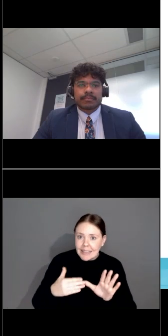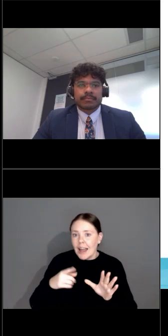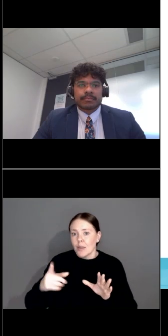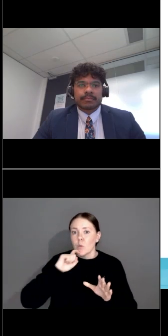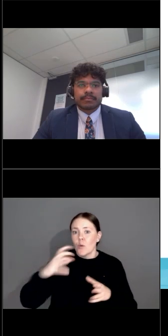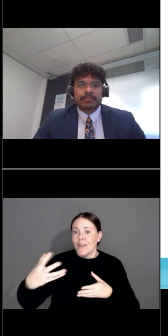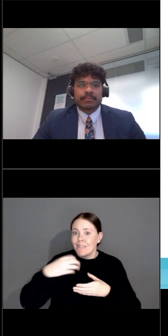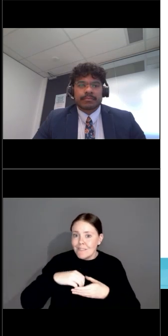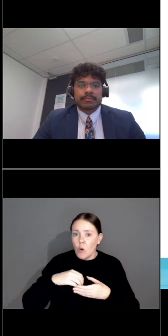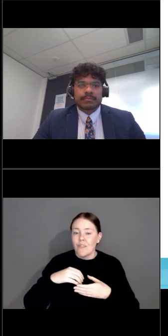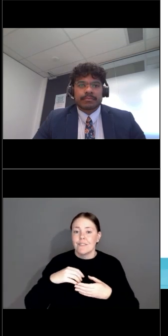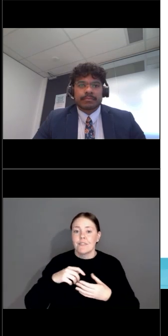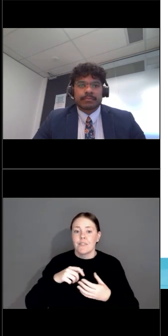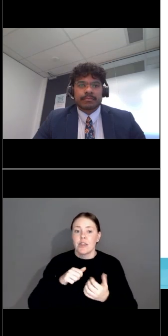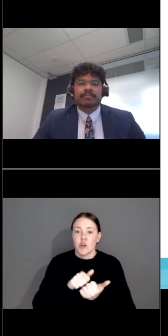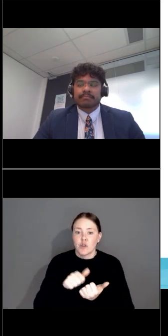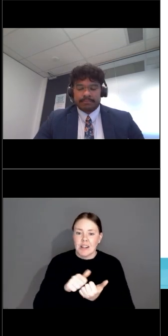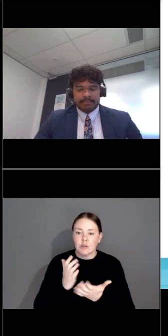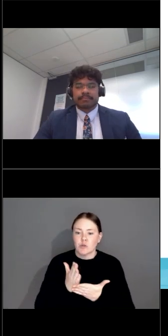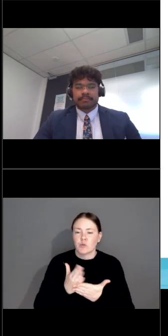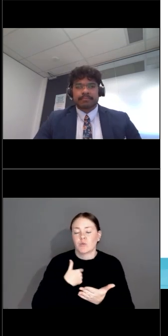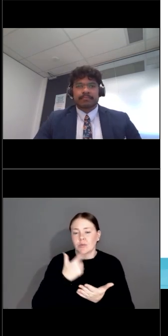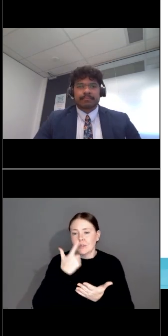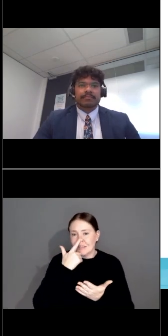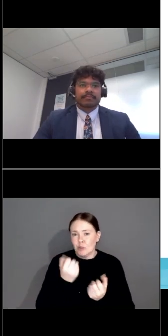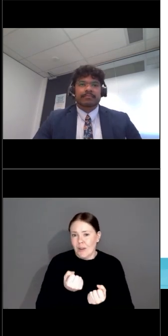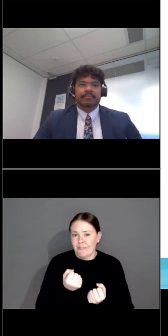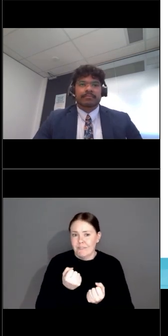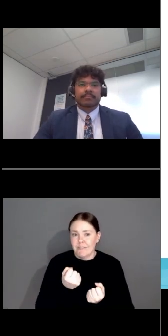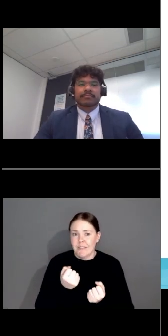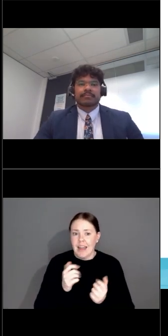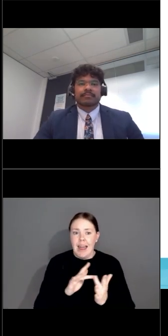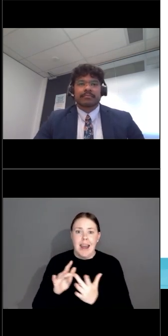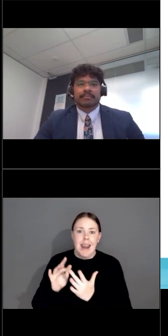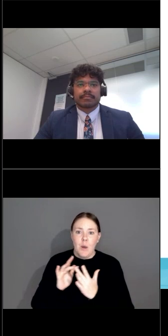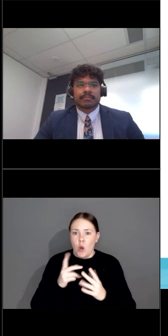this network of Staff around the state who can be a go-to point if you have questions about Blurred